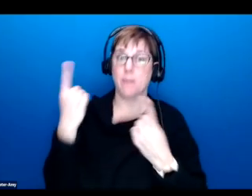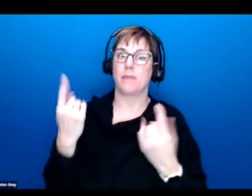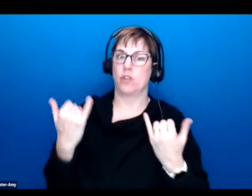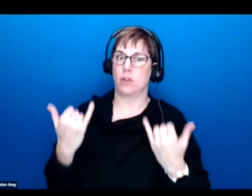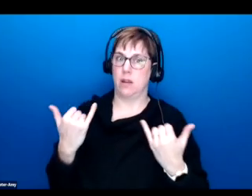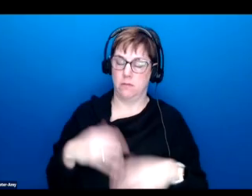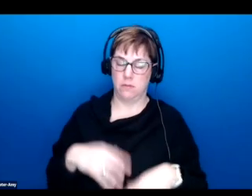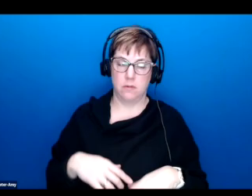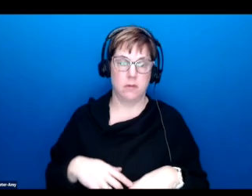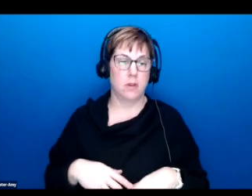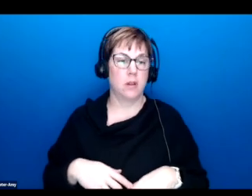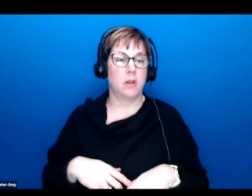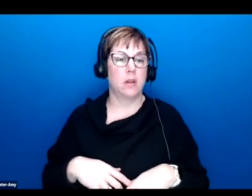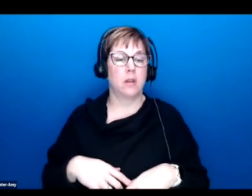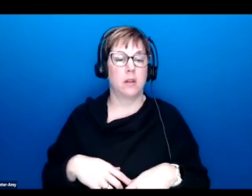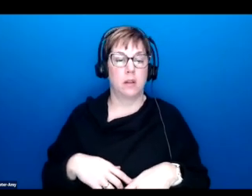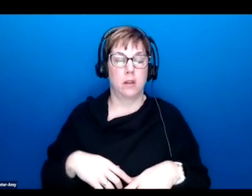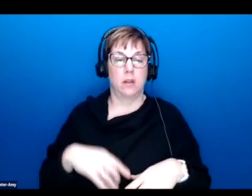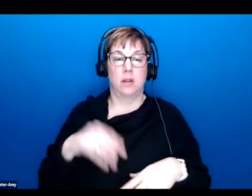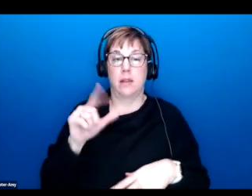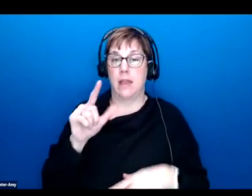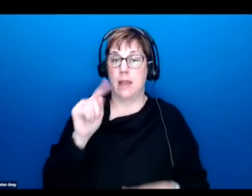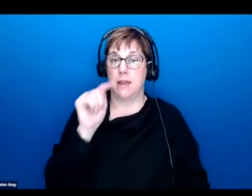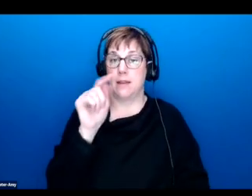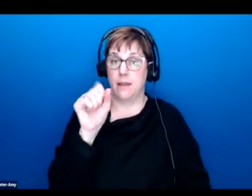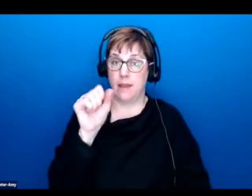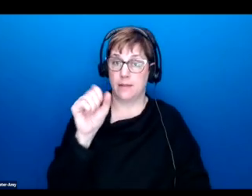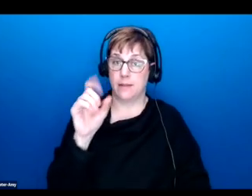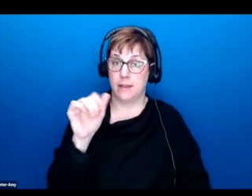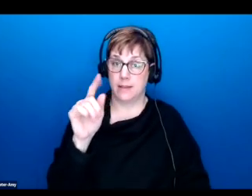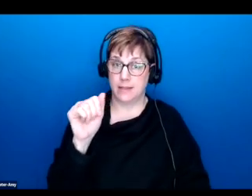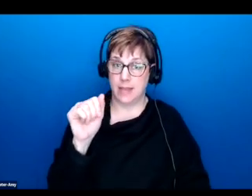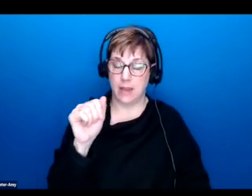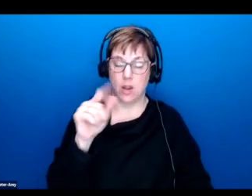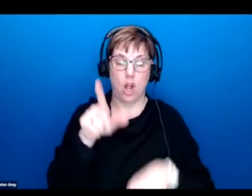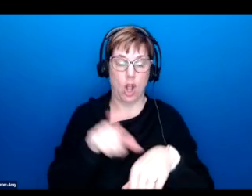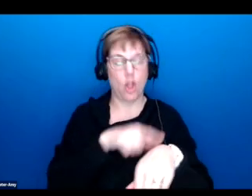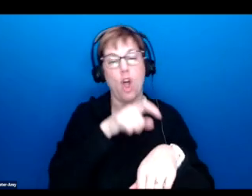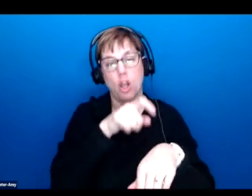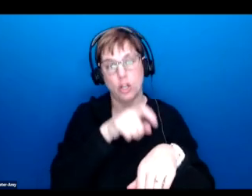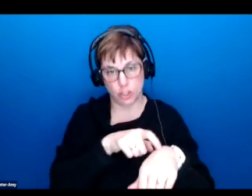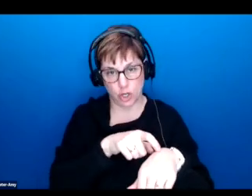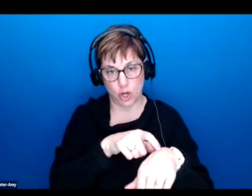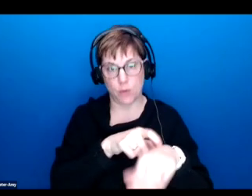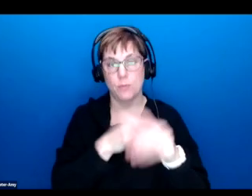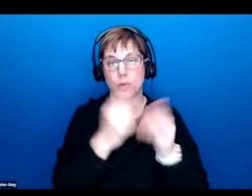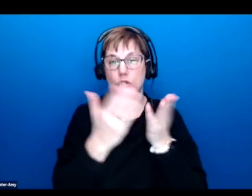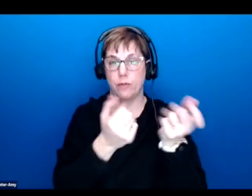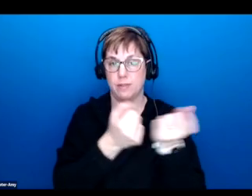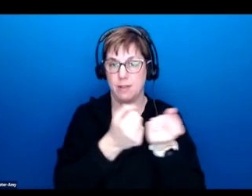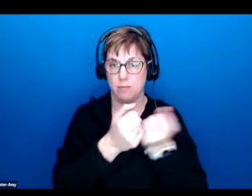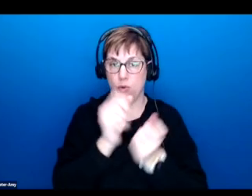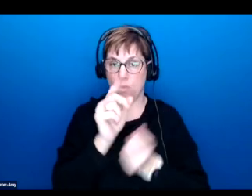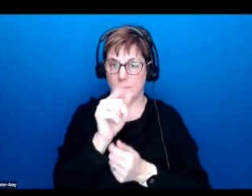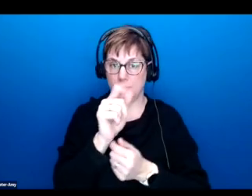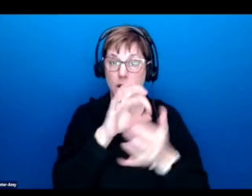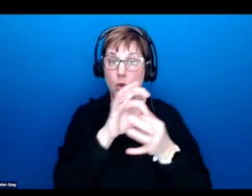When it comes to LTSS data, so long term services and supports data, especially in the context of disparities,